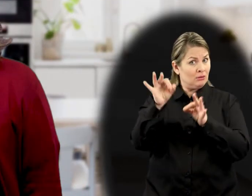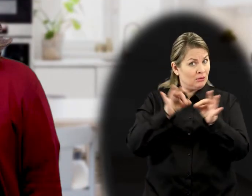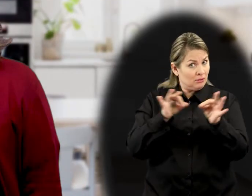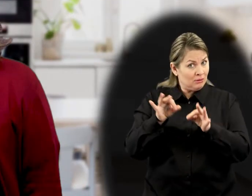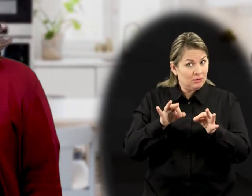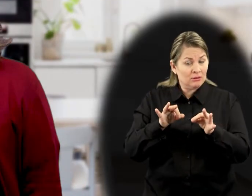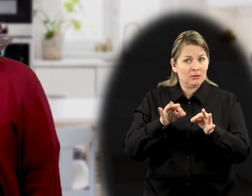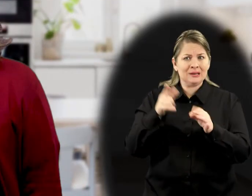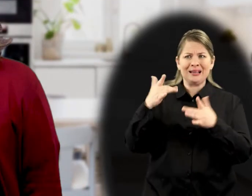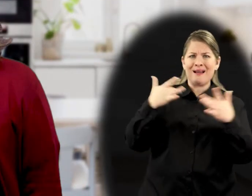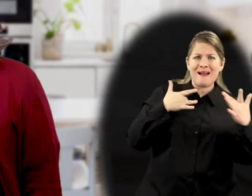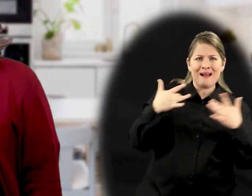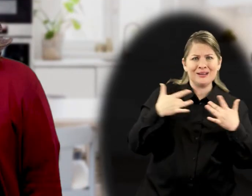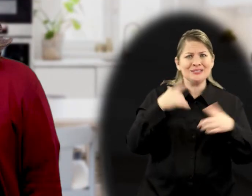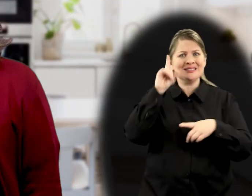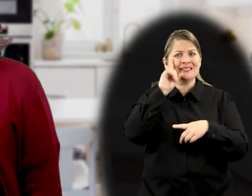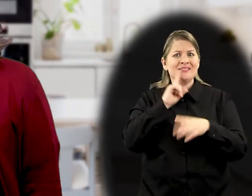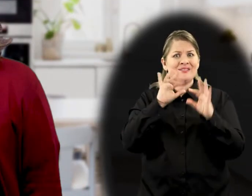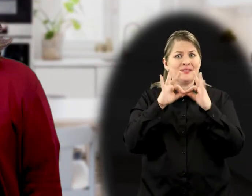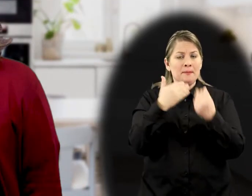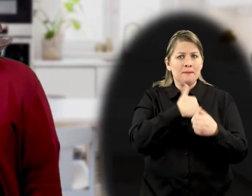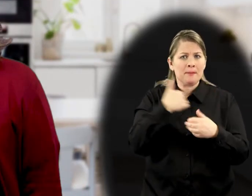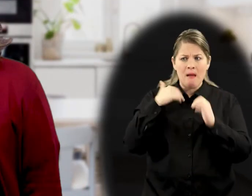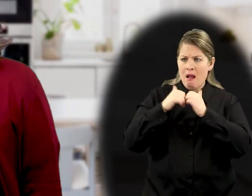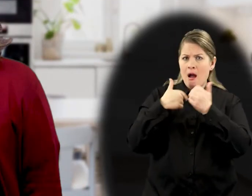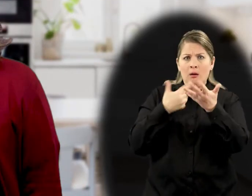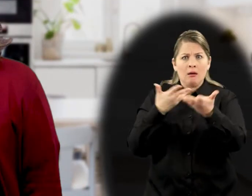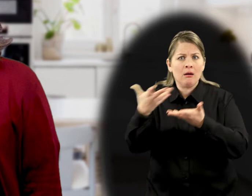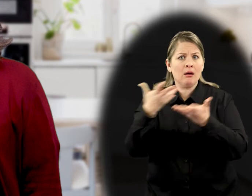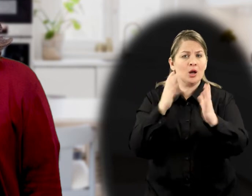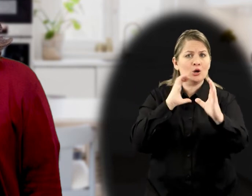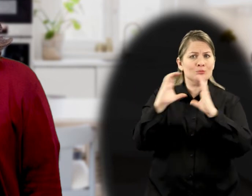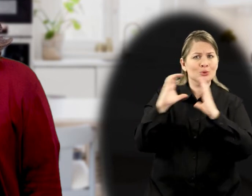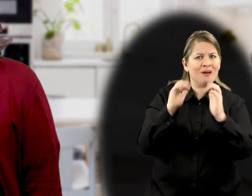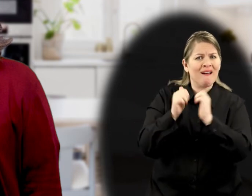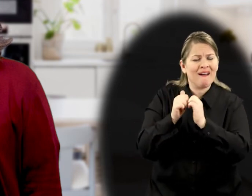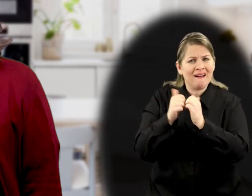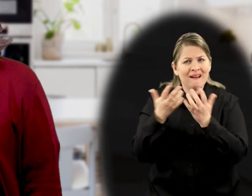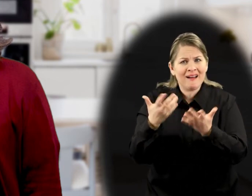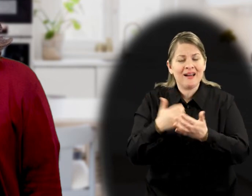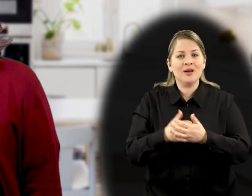In this short video, Erin explains how the referral agency addressed her concerns